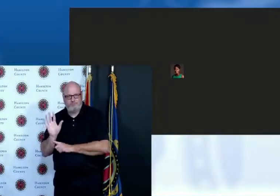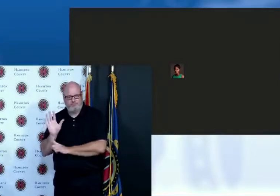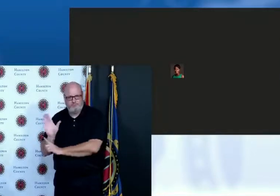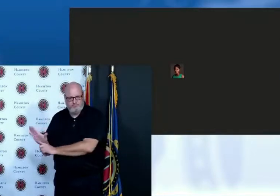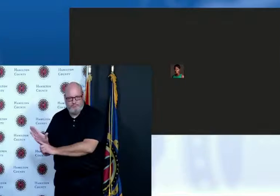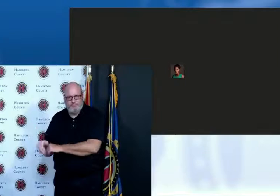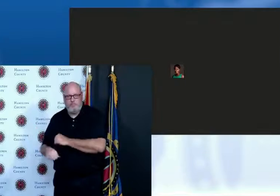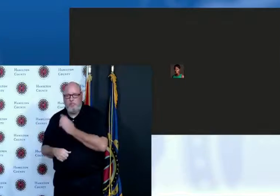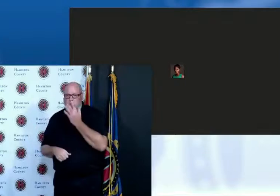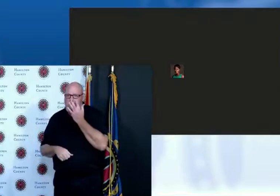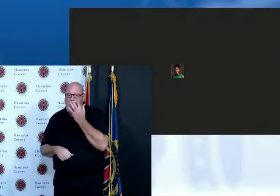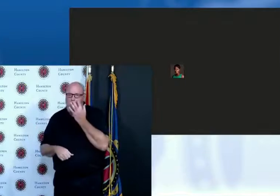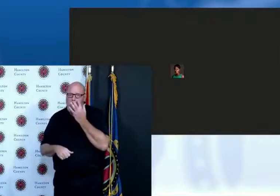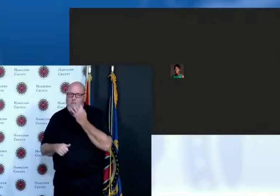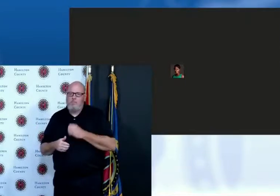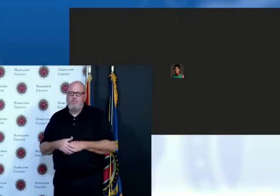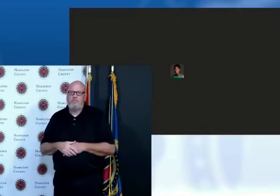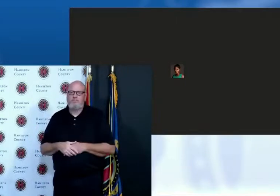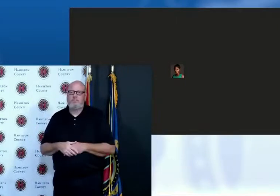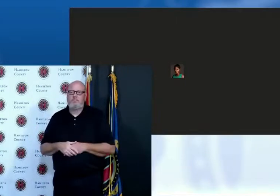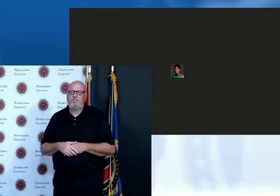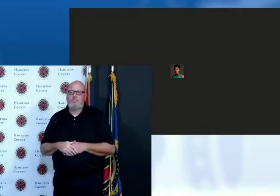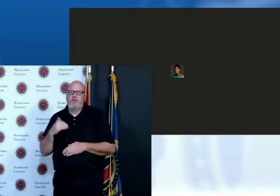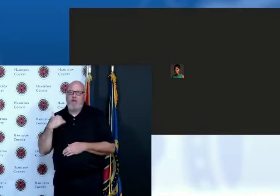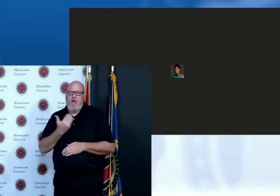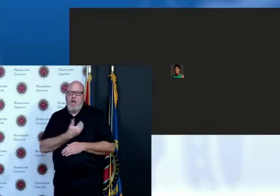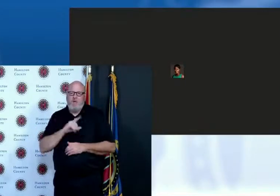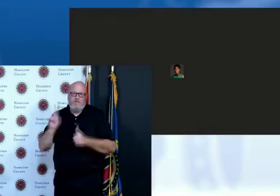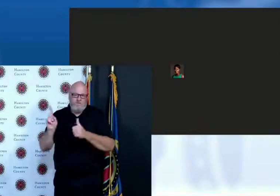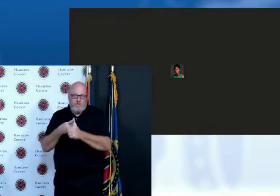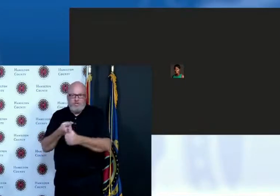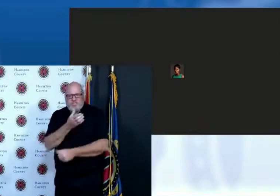yeah I know our first clinic that I'm aware of is Friday there might have